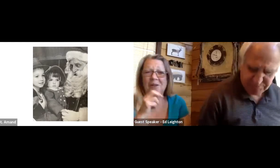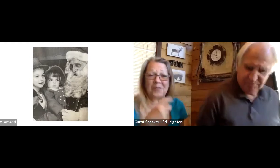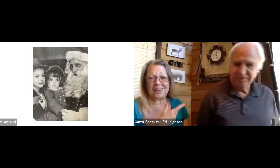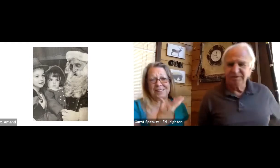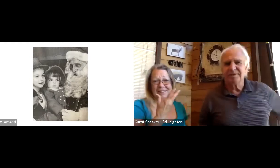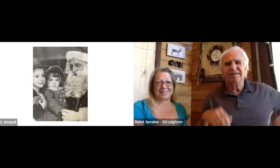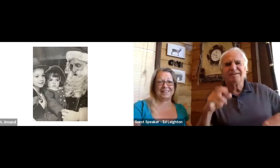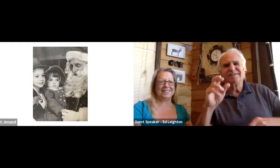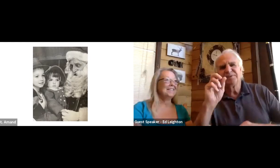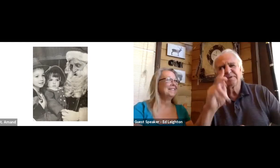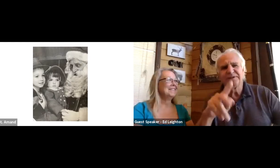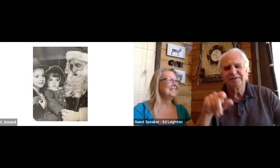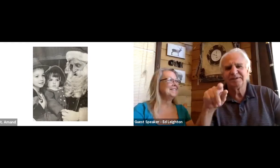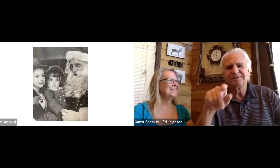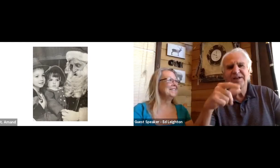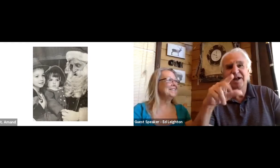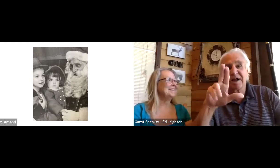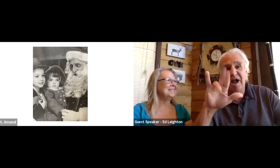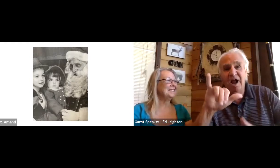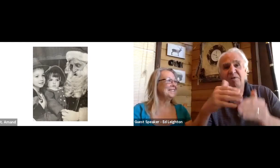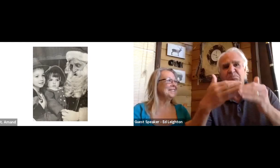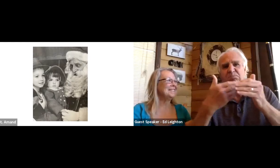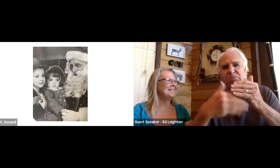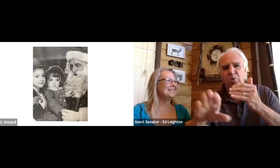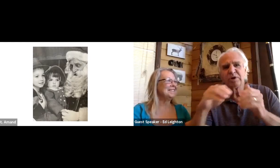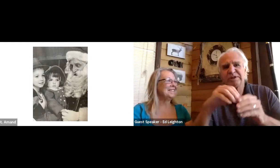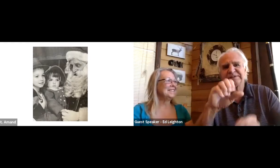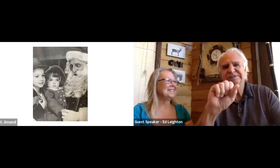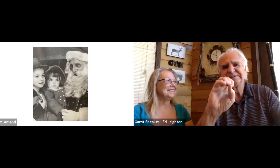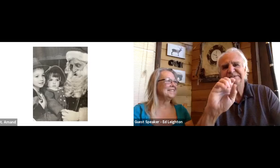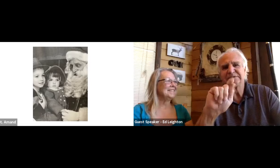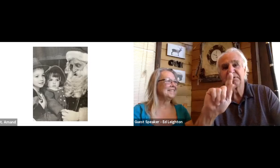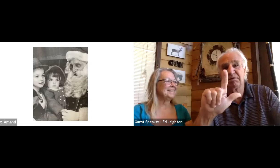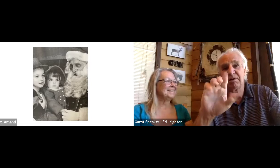with Santa Claus. Ed: Yeah, OK. Let me take over. This is Ed.